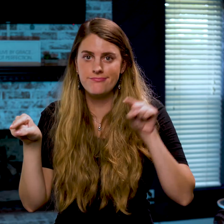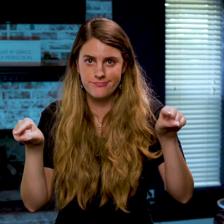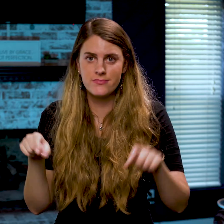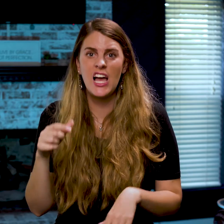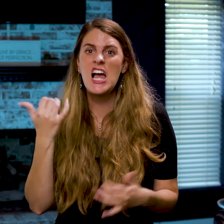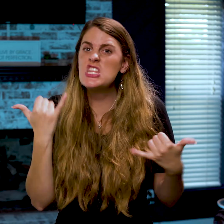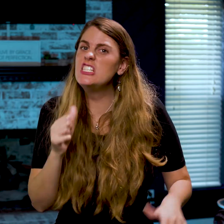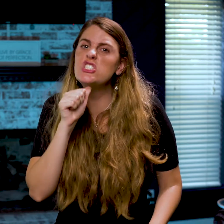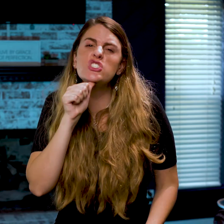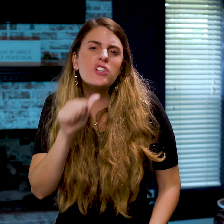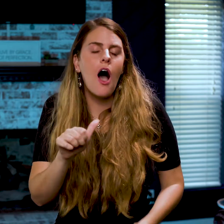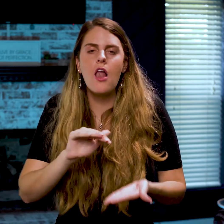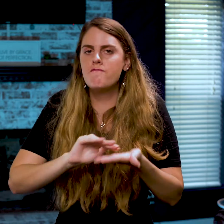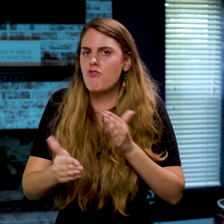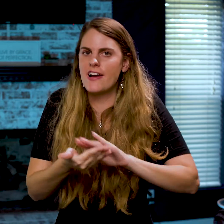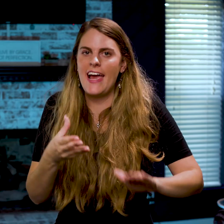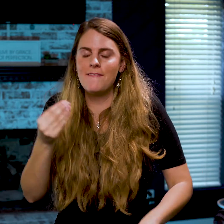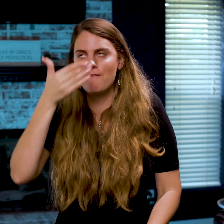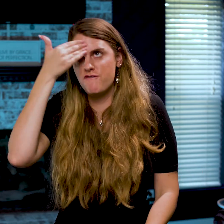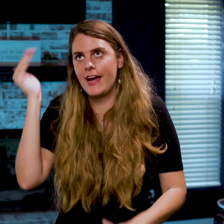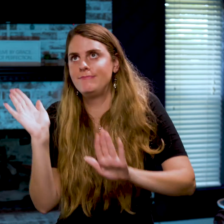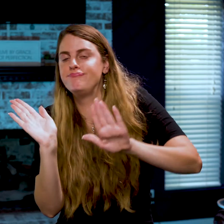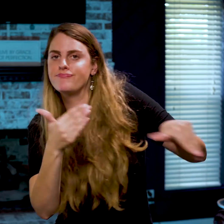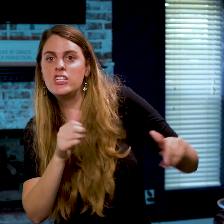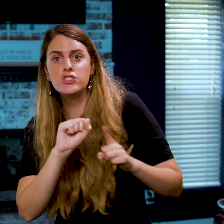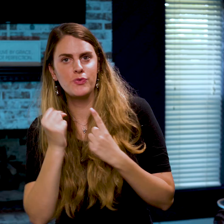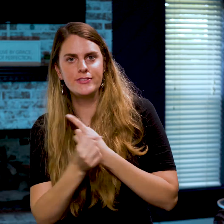This is not a “forgive and forget” situation,